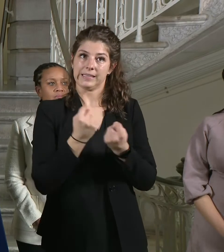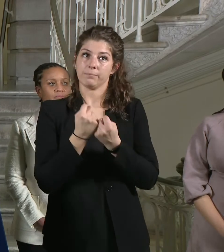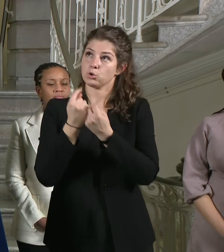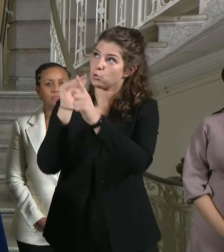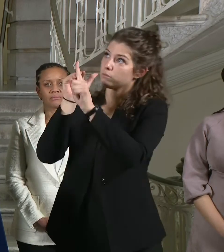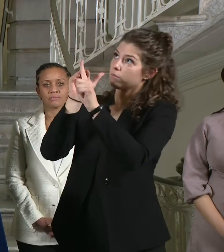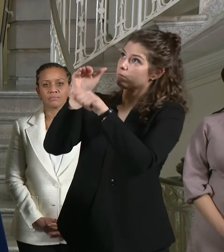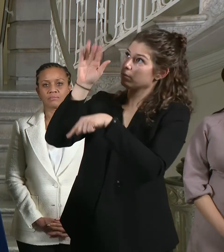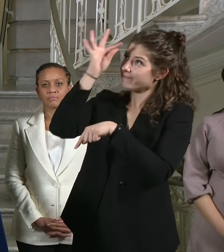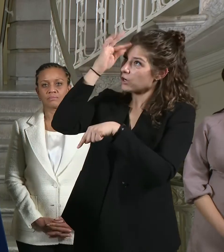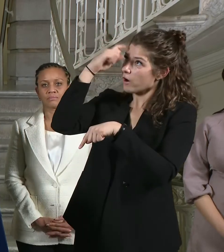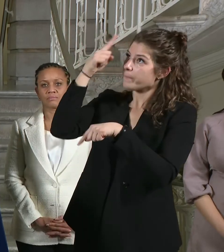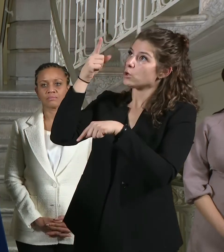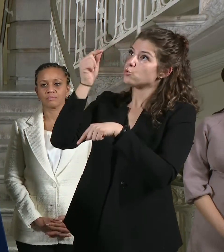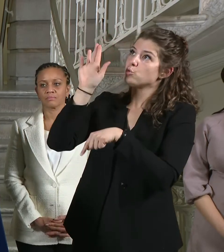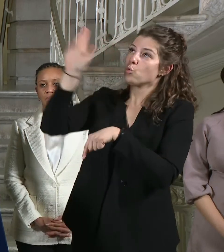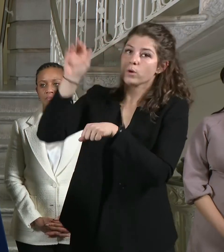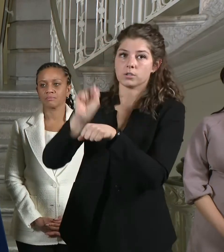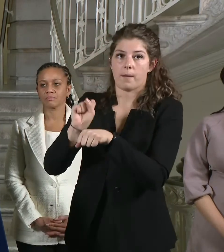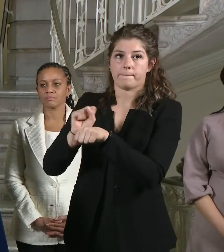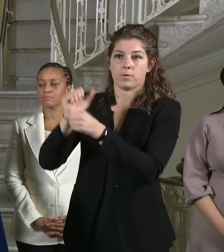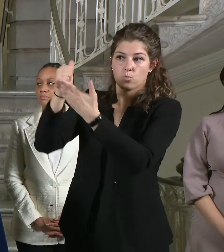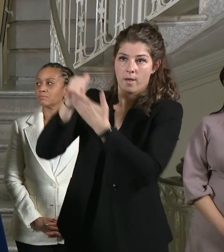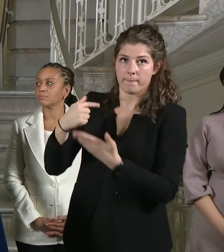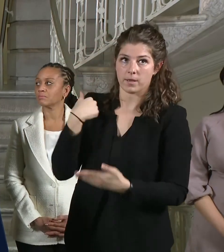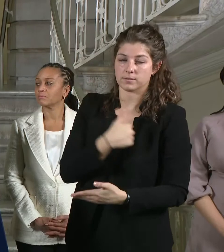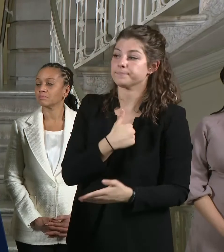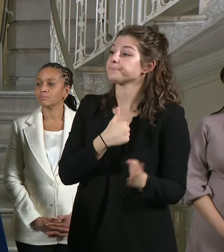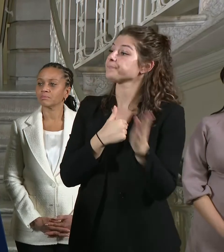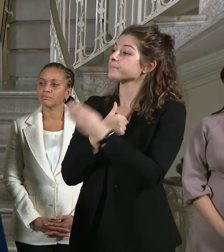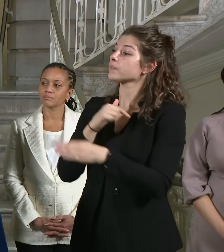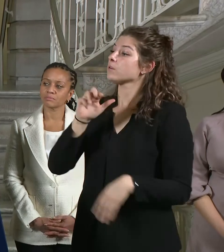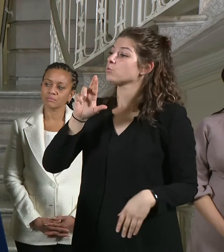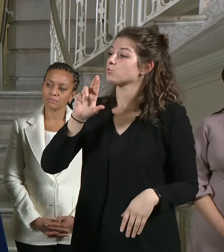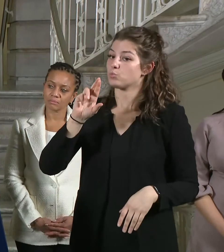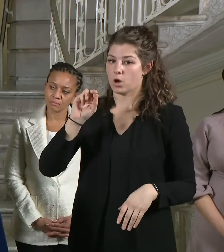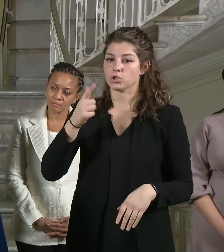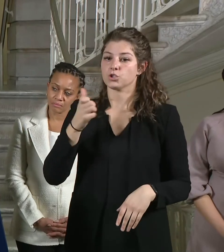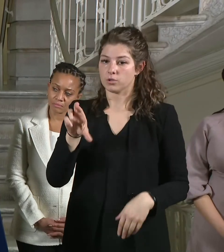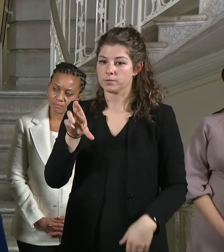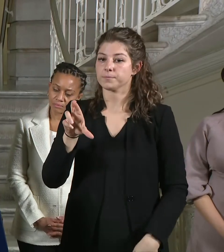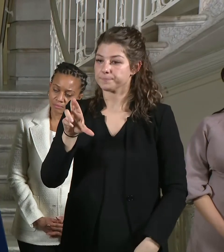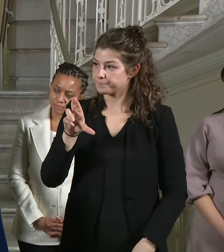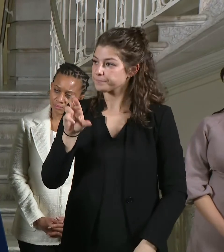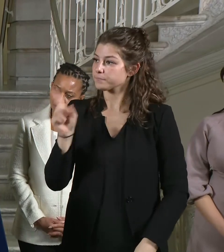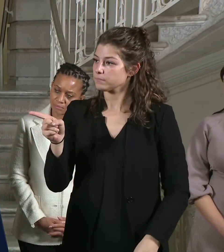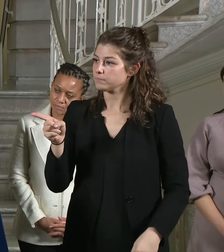THINK HE SHOULD BE PART OF THIS TEAM CALLING FOR THE FEDERAL